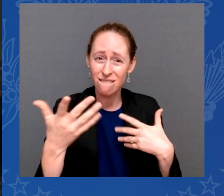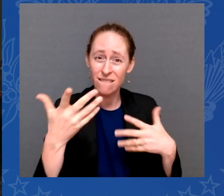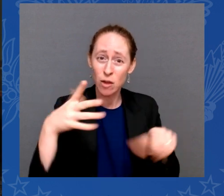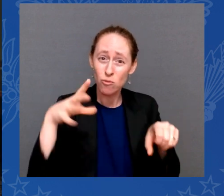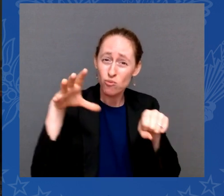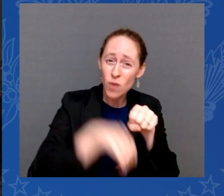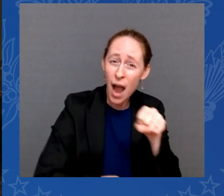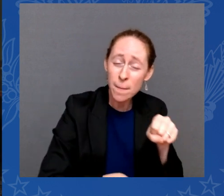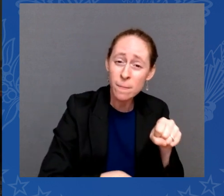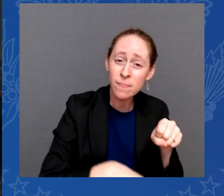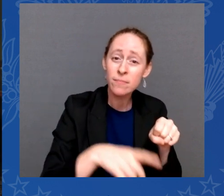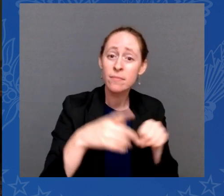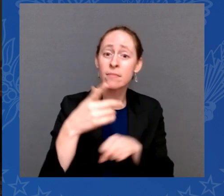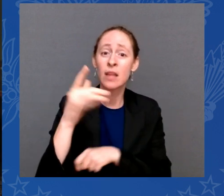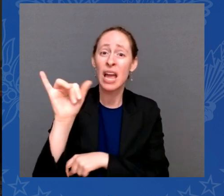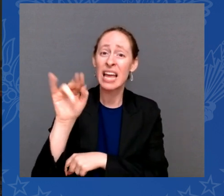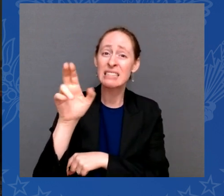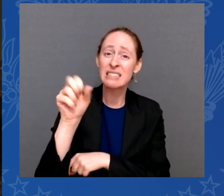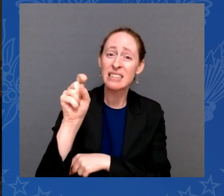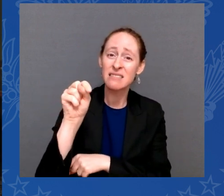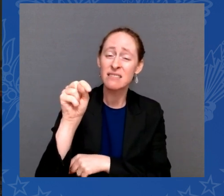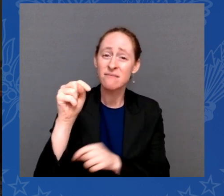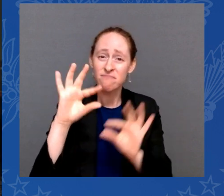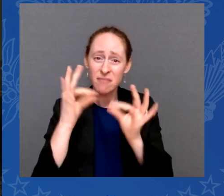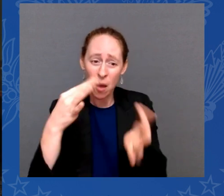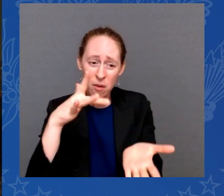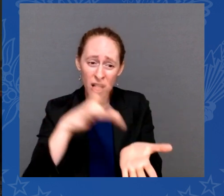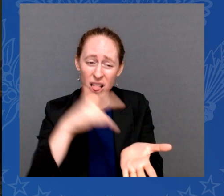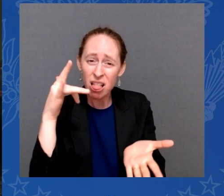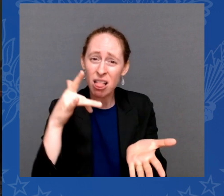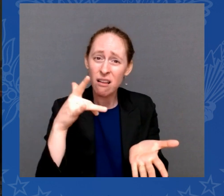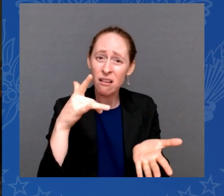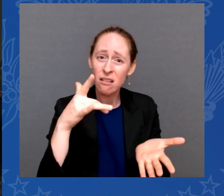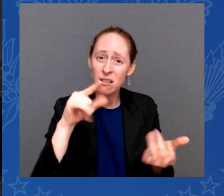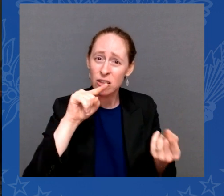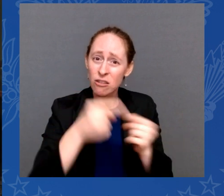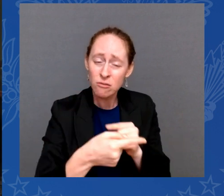But it goes beyond that. There are a lot of women who take prescriptions prescribed by their doctors